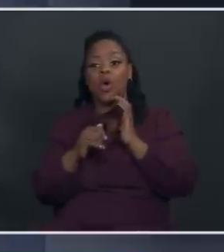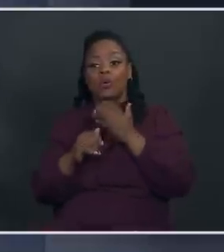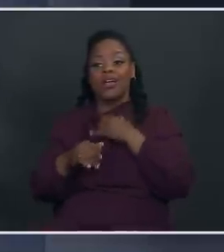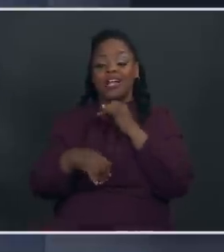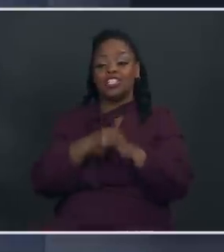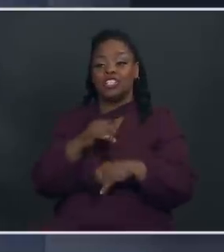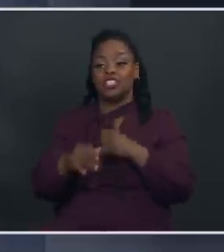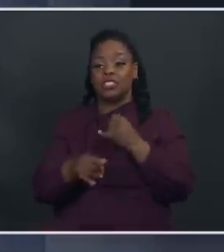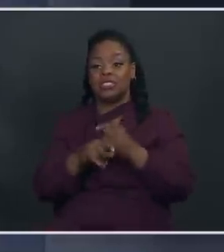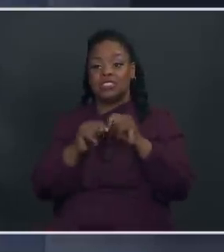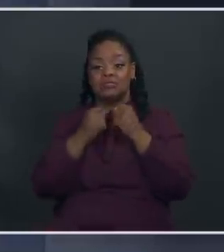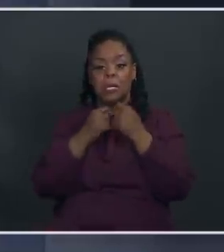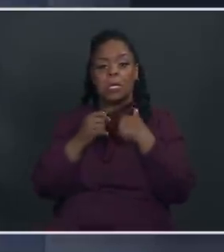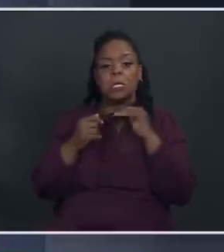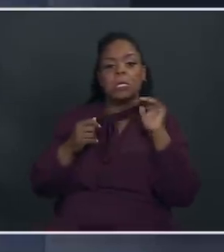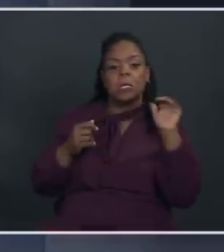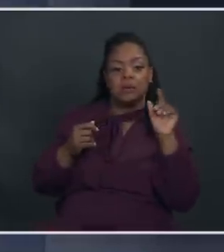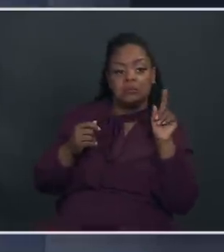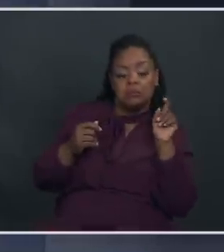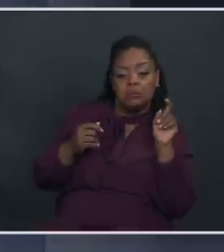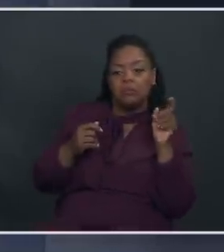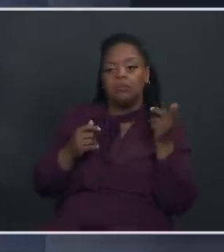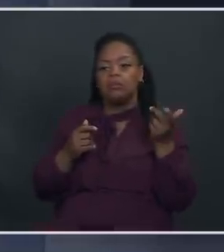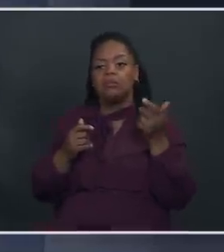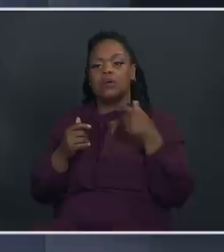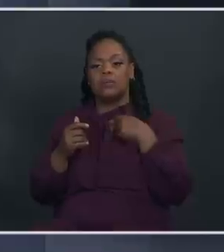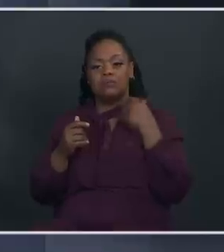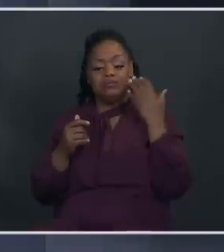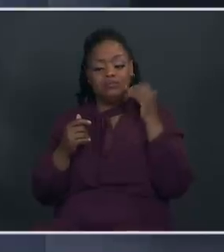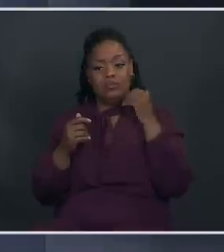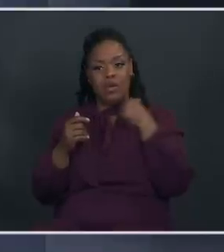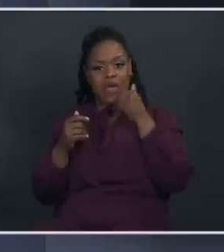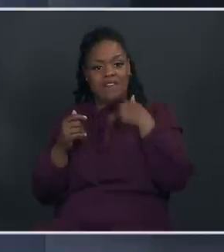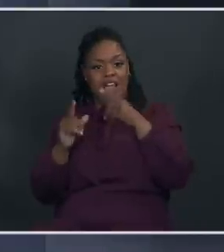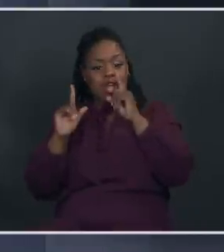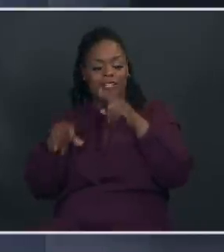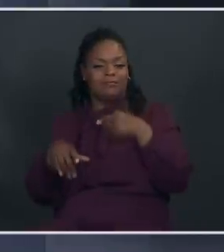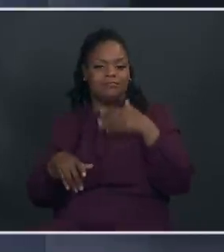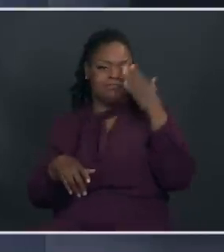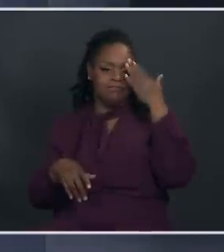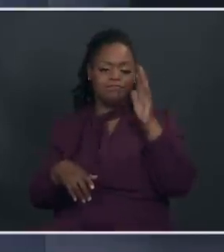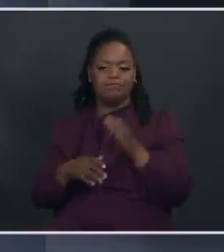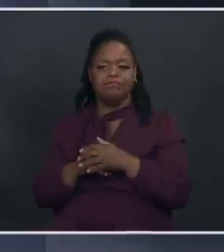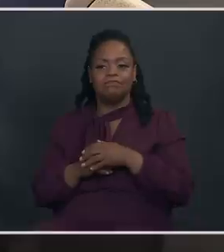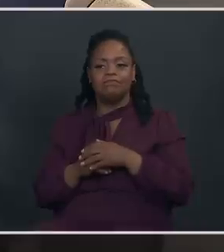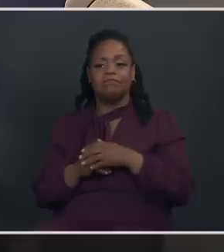to follow up with, but I don't have any more assessment of the Olympics at this point in time. The Press: Whether he has -- so it hasn't been discussed whether he has a position